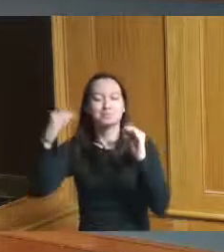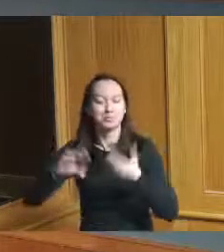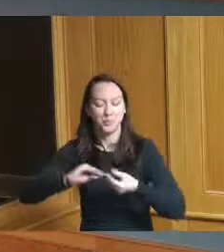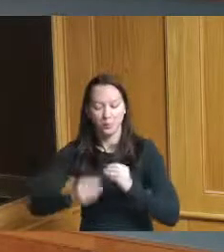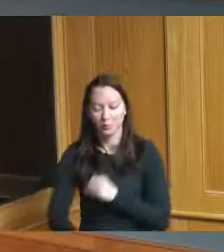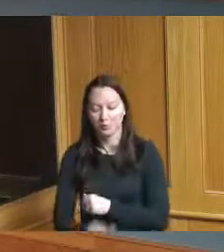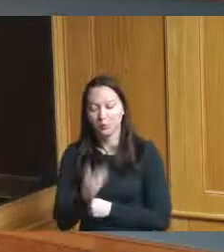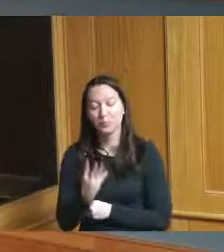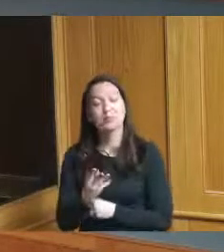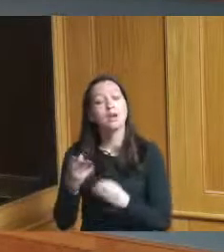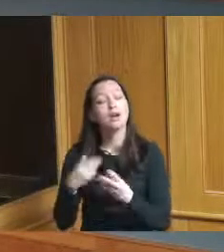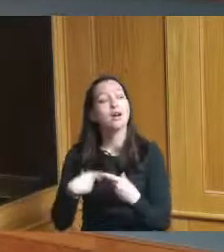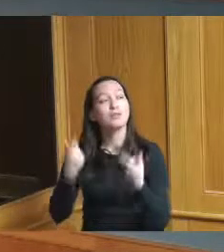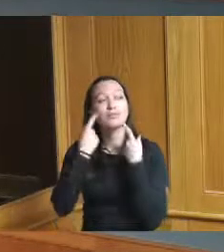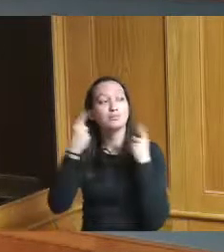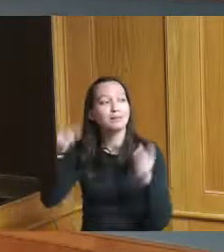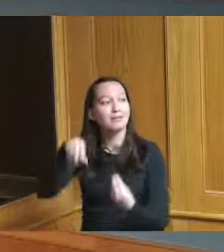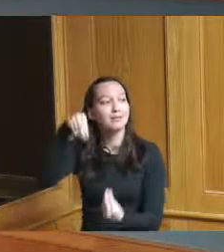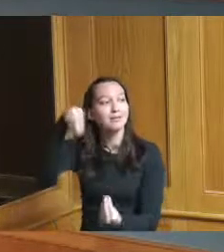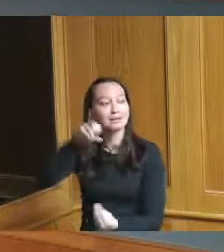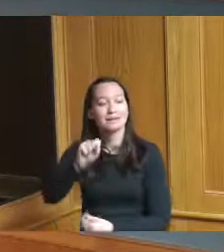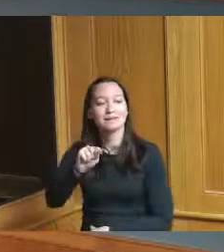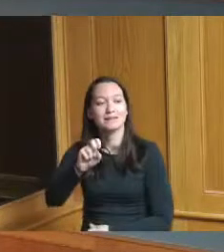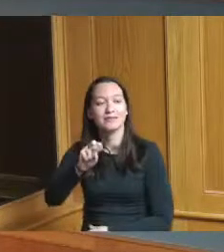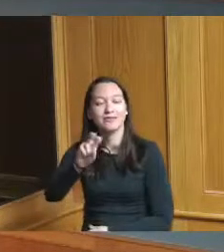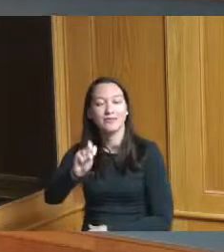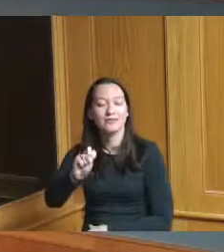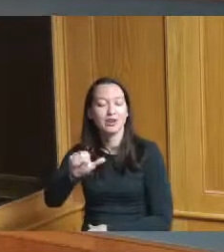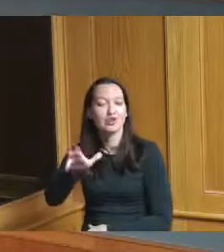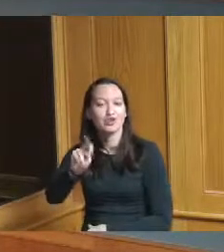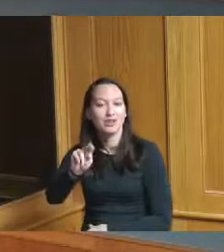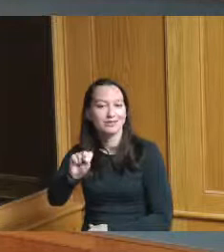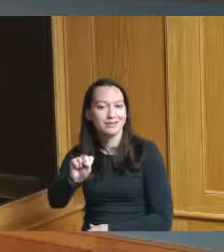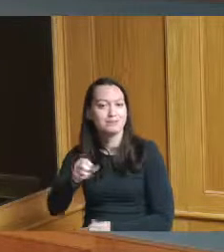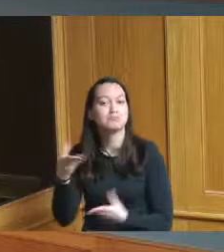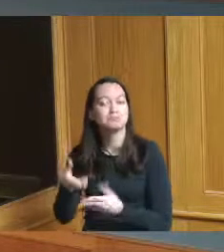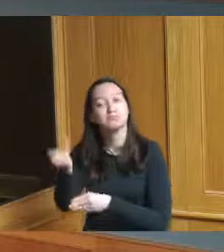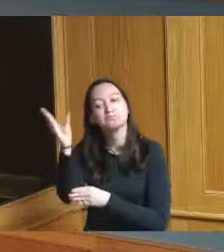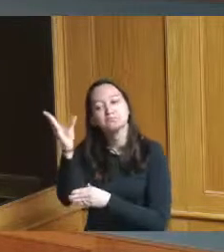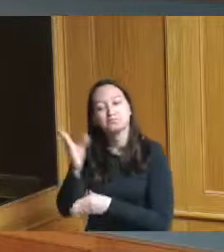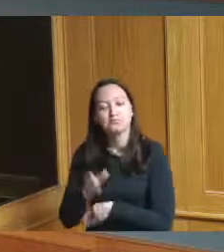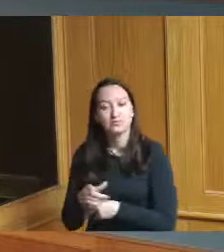have a resolution but we have Steve Johns who is here to talk about before we get to the resolution